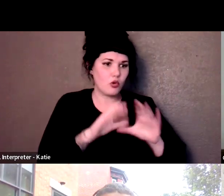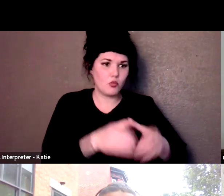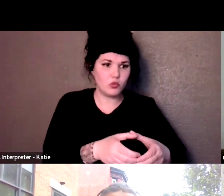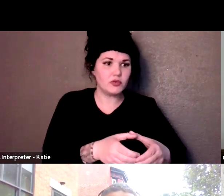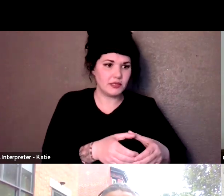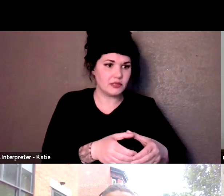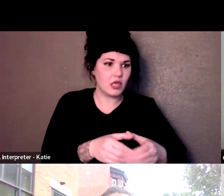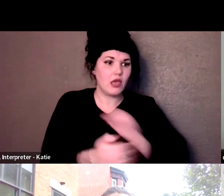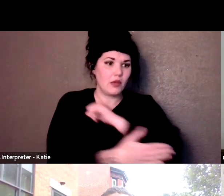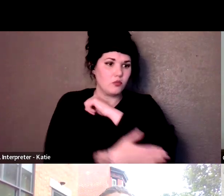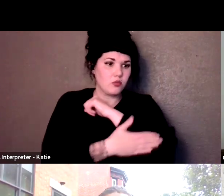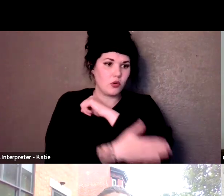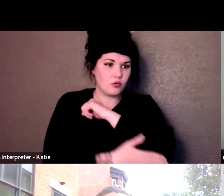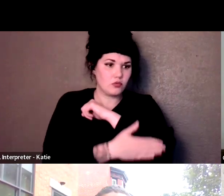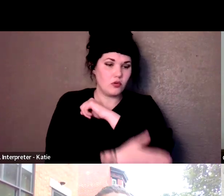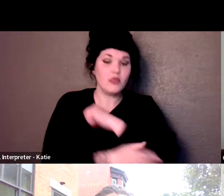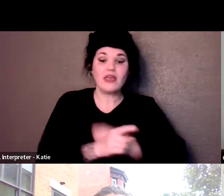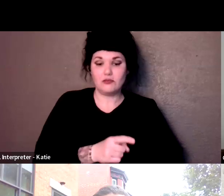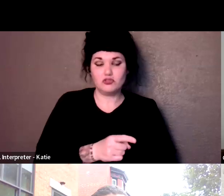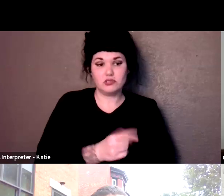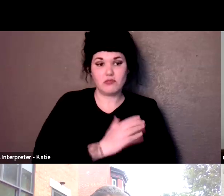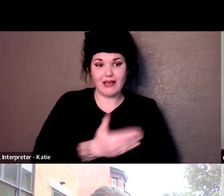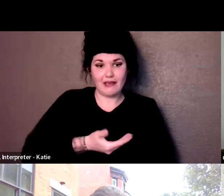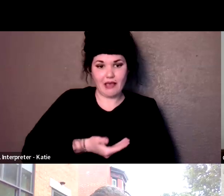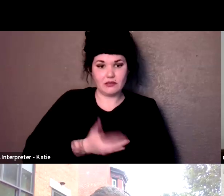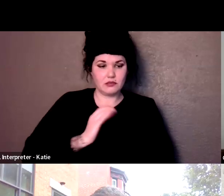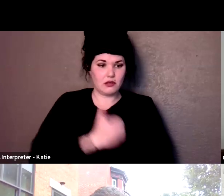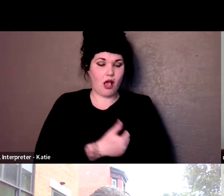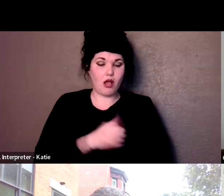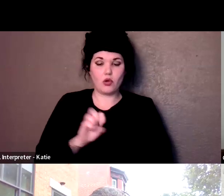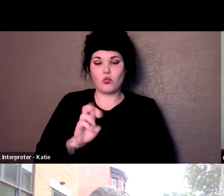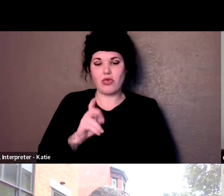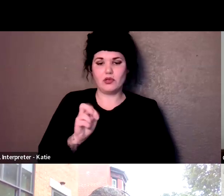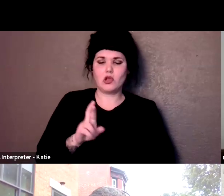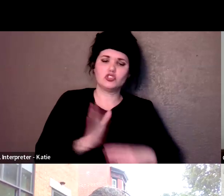of our webinars specific to someone sharing their lived experience with managing schizophrenia in